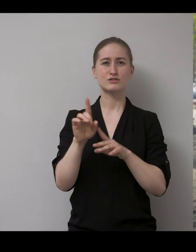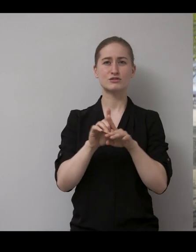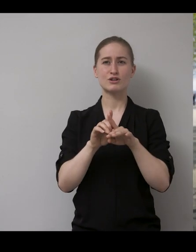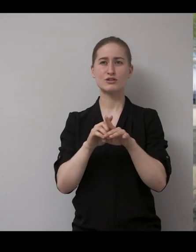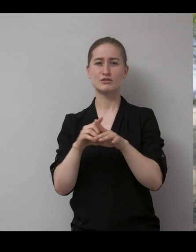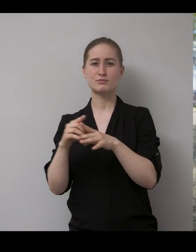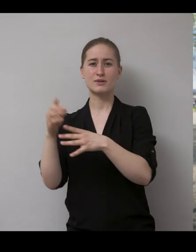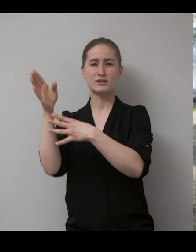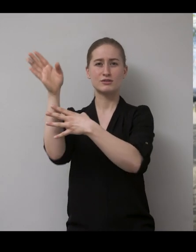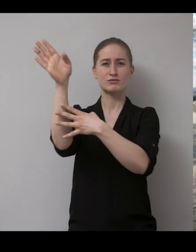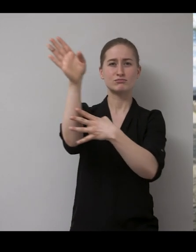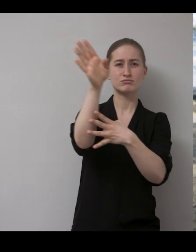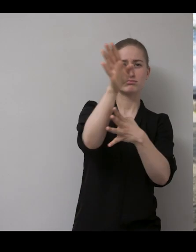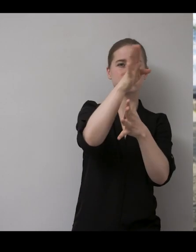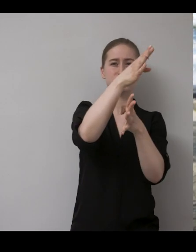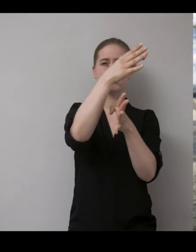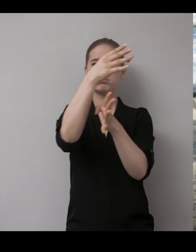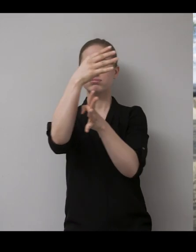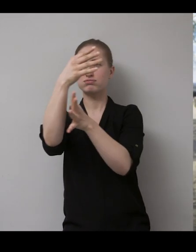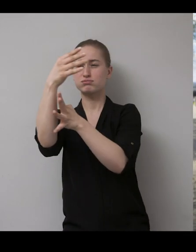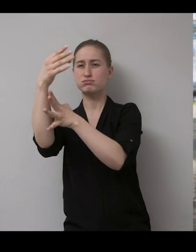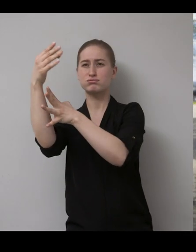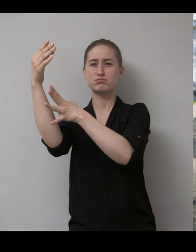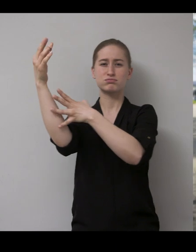Star-spangled banner yet wave